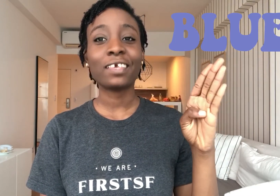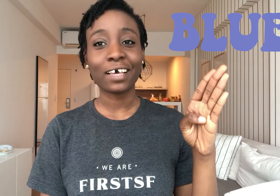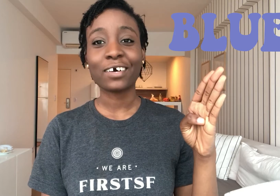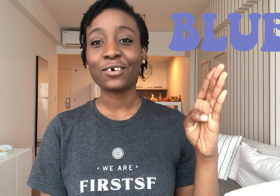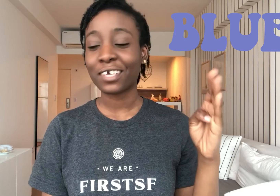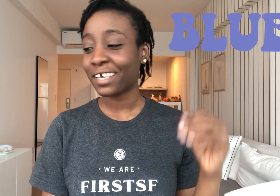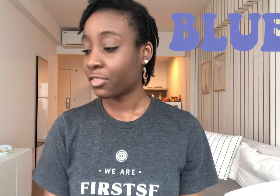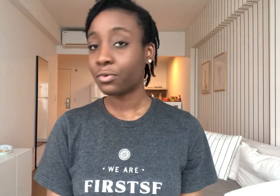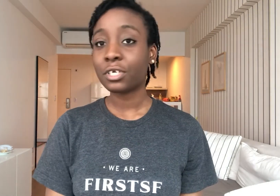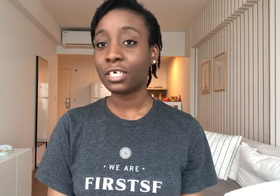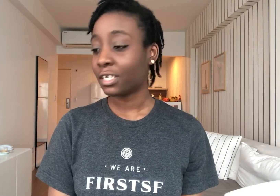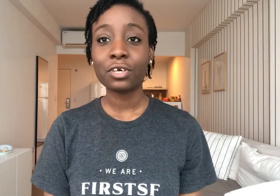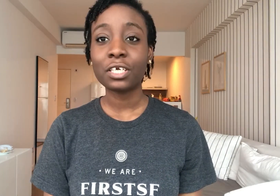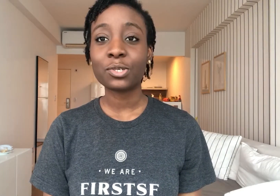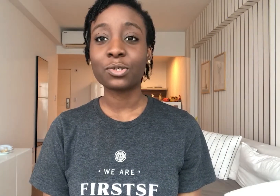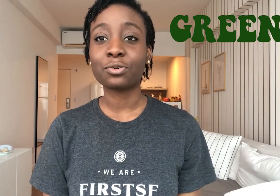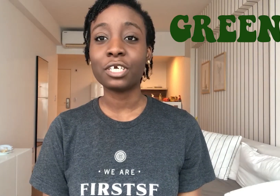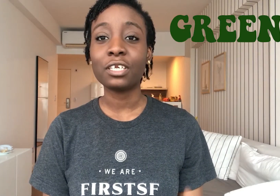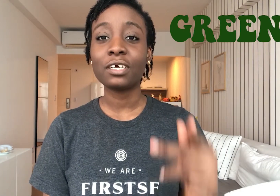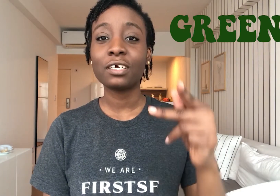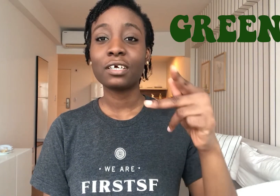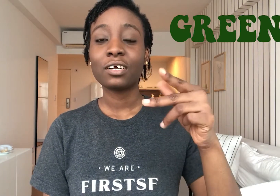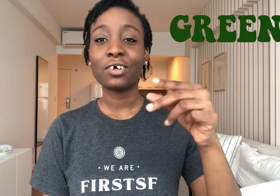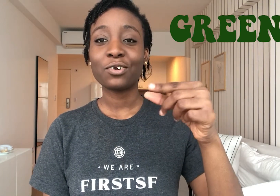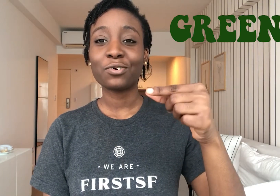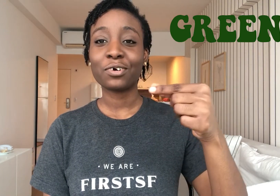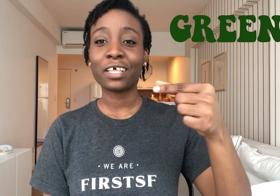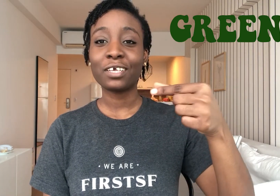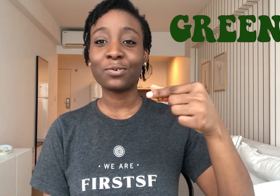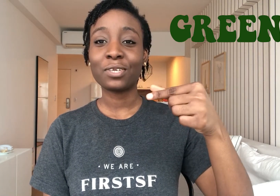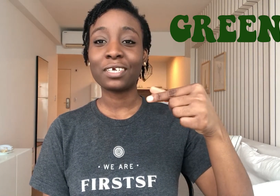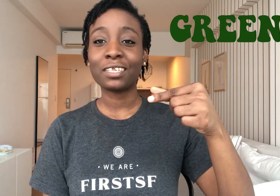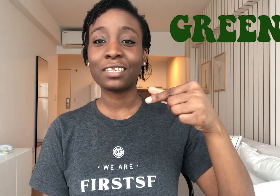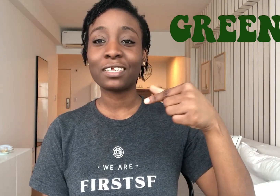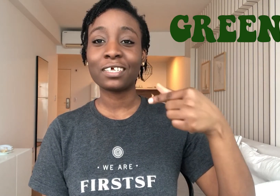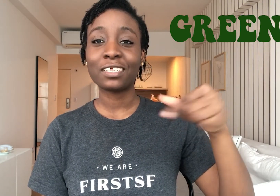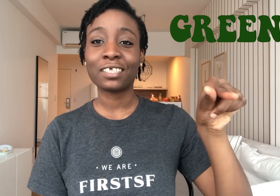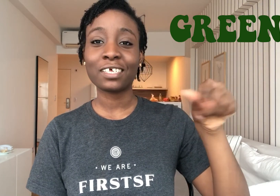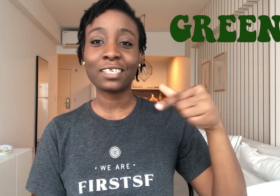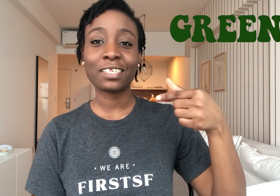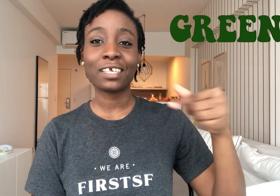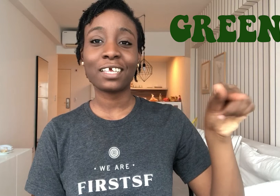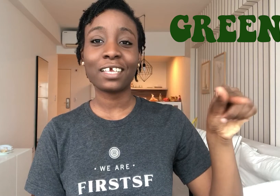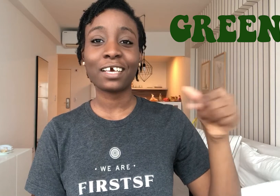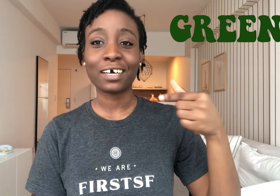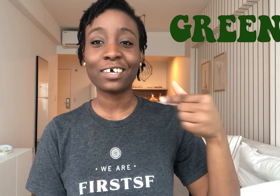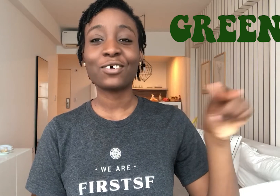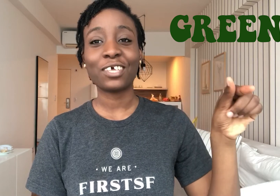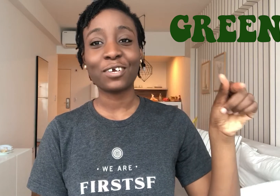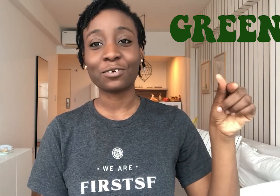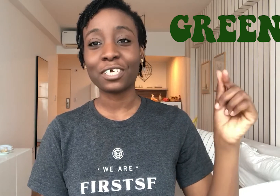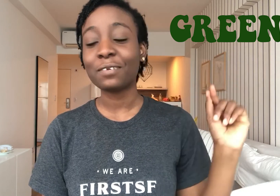Three, three is green. Oh no I think we did this, yeah okay, green.